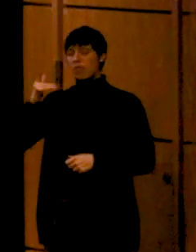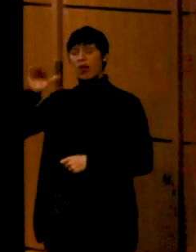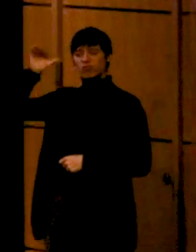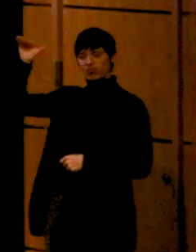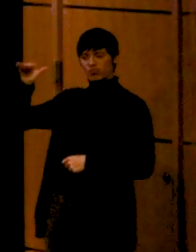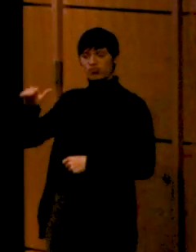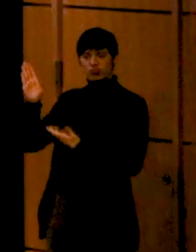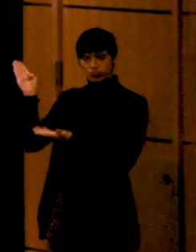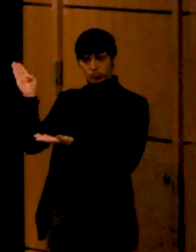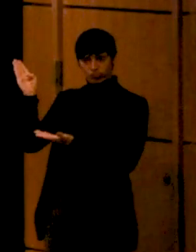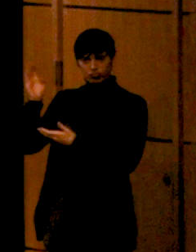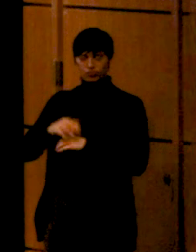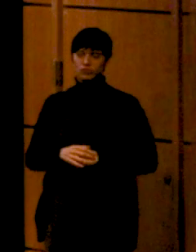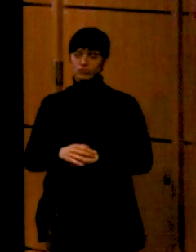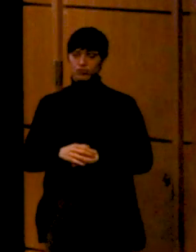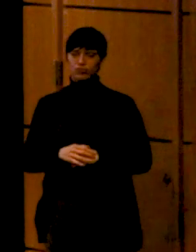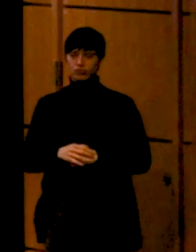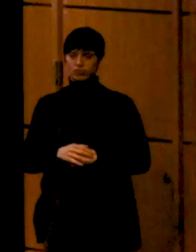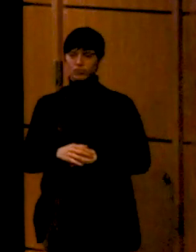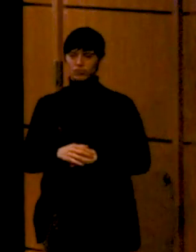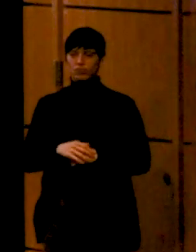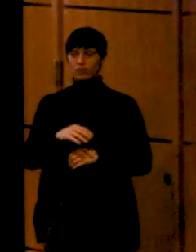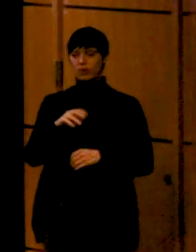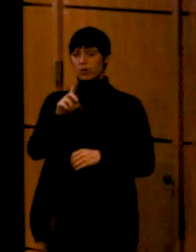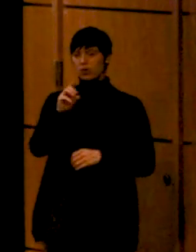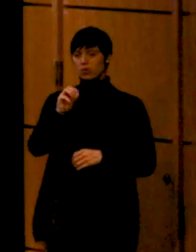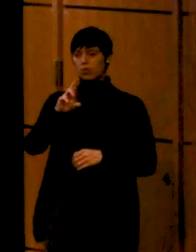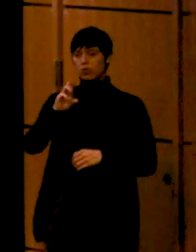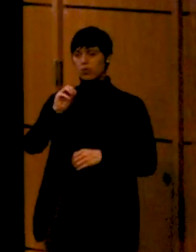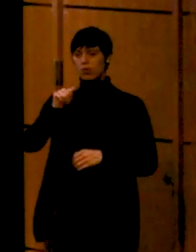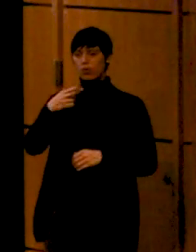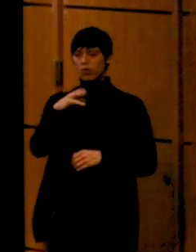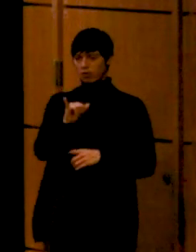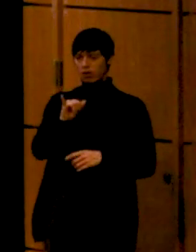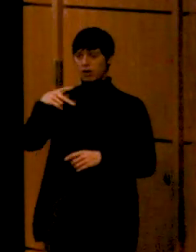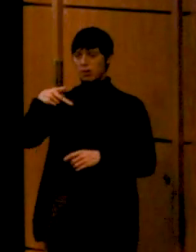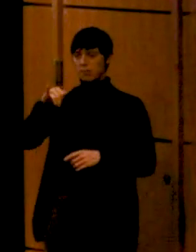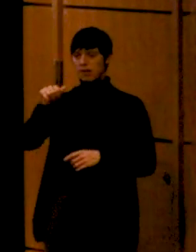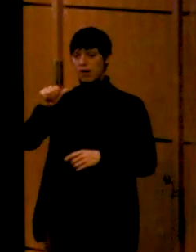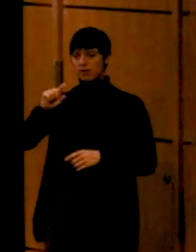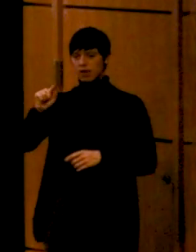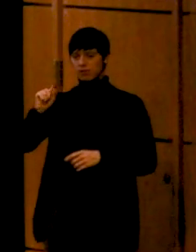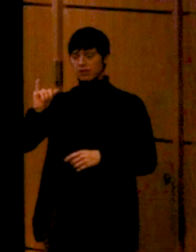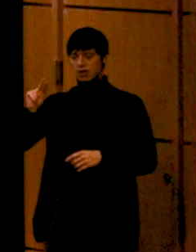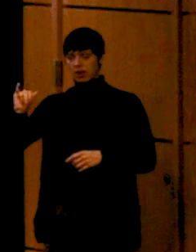Dorothy Piacentini, the Ford Family Foundation, Ann Flowerree, and the European and American